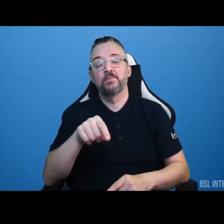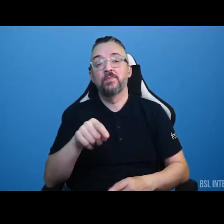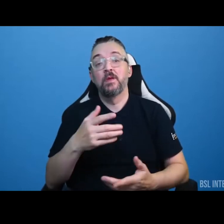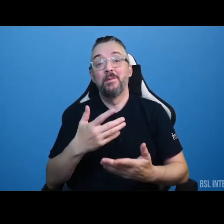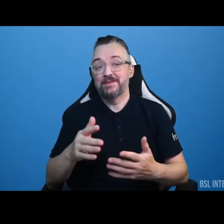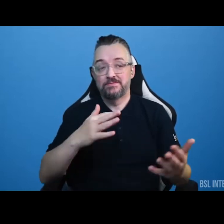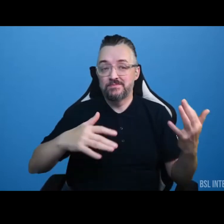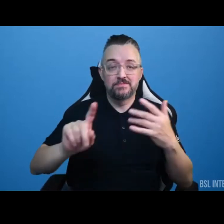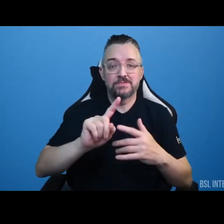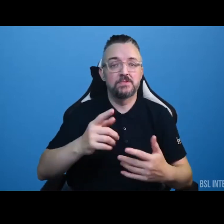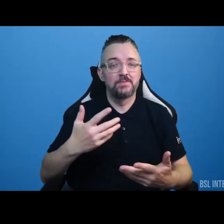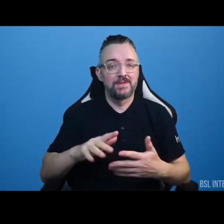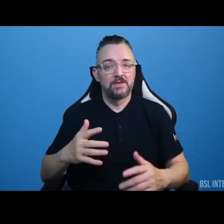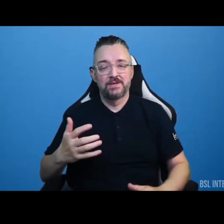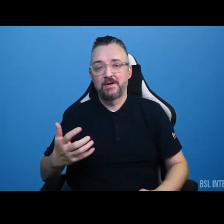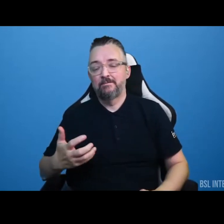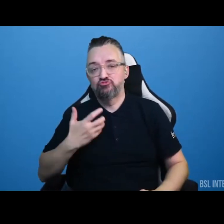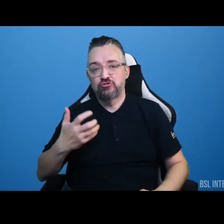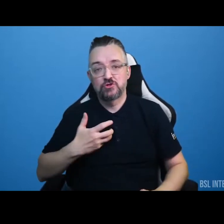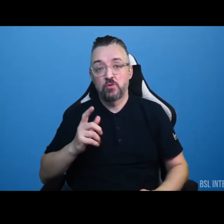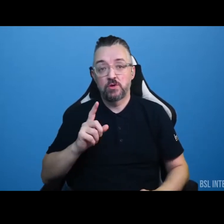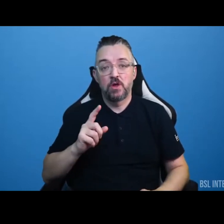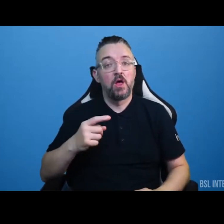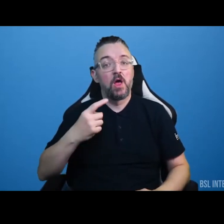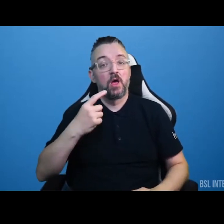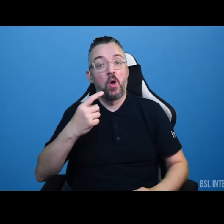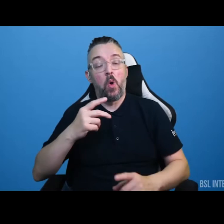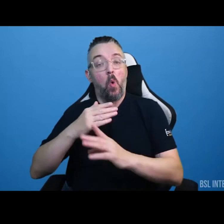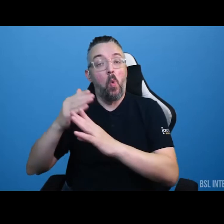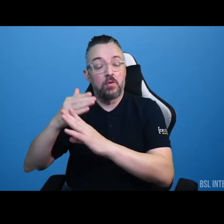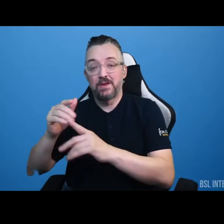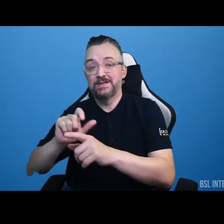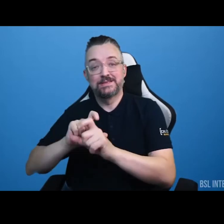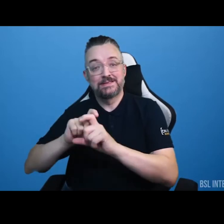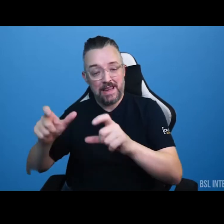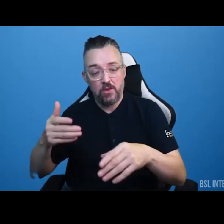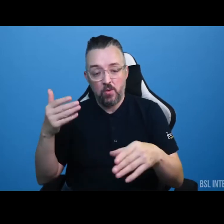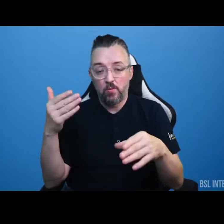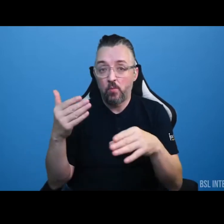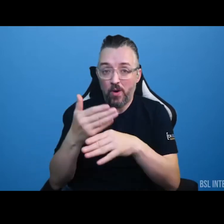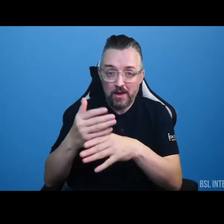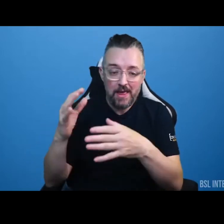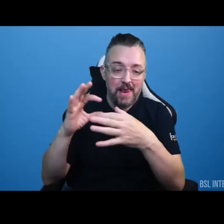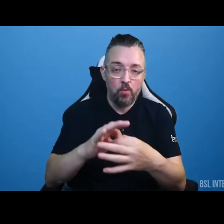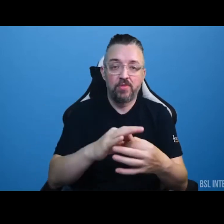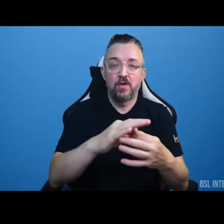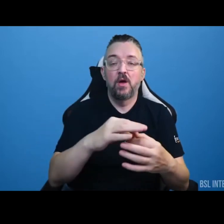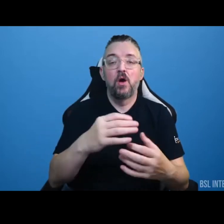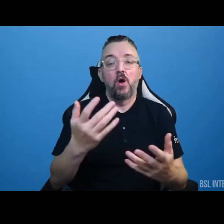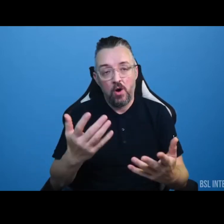at a lack of action from older people who were still actively contributing to climate change, or it wouldn't be around to see the impacts of their actions.